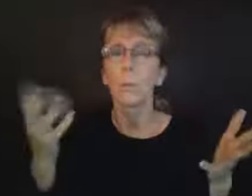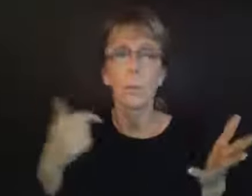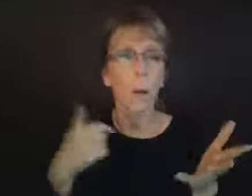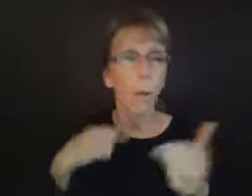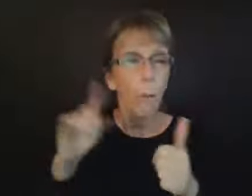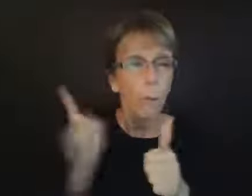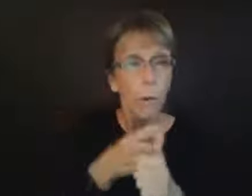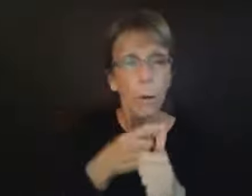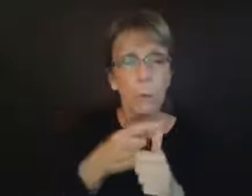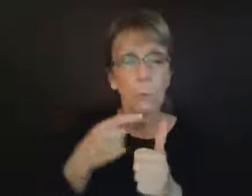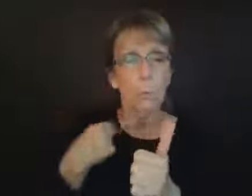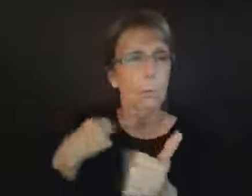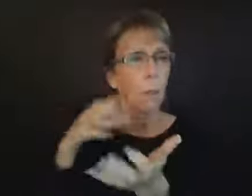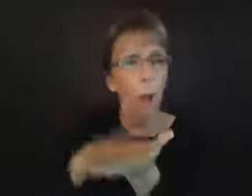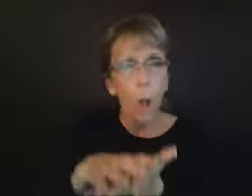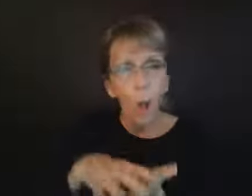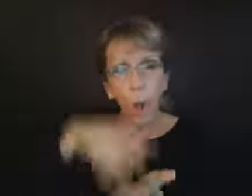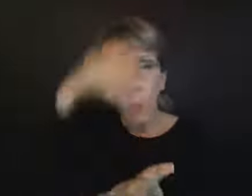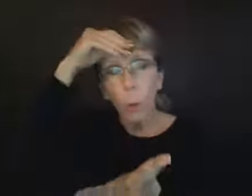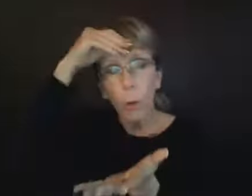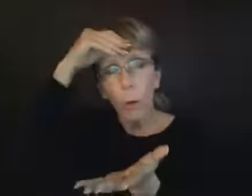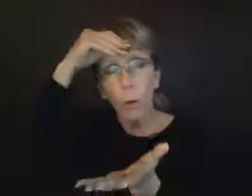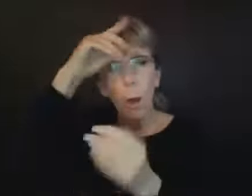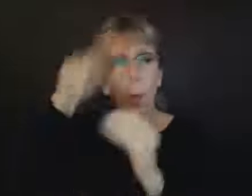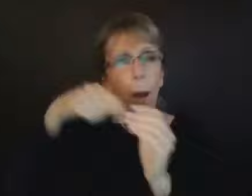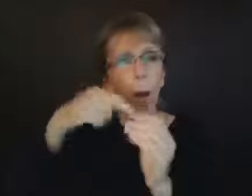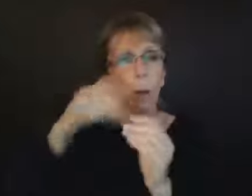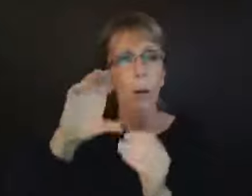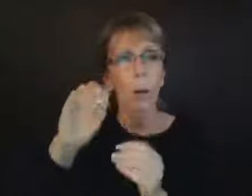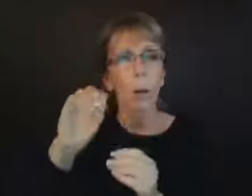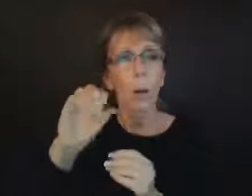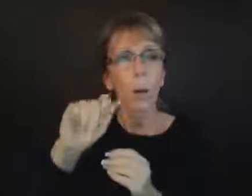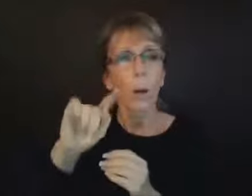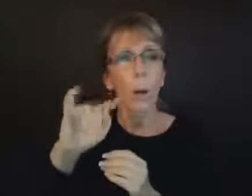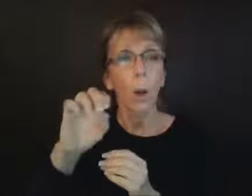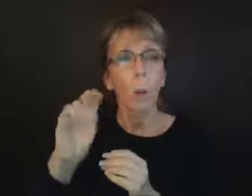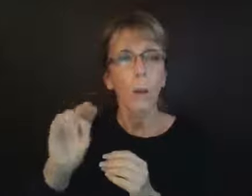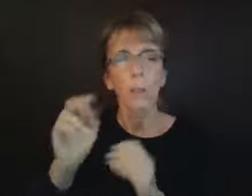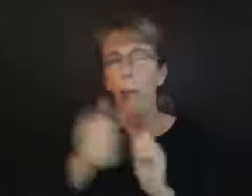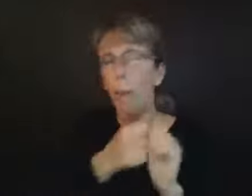first - to learn everything I can about the Coalition: